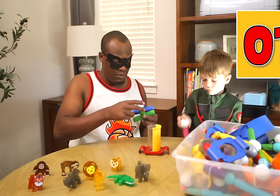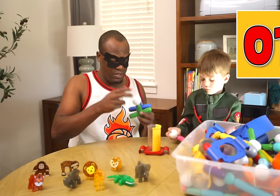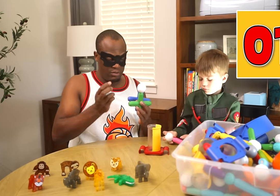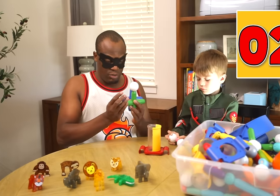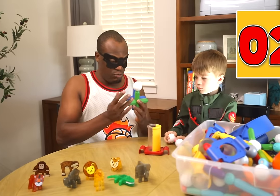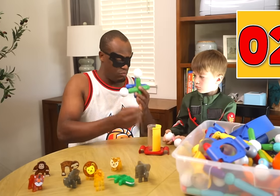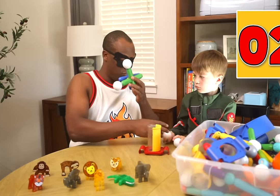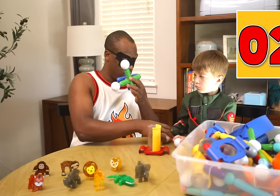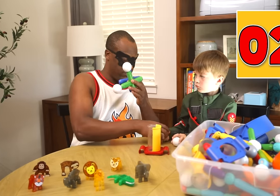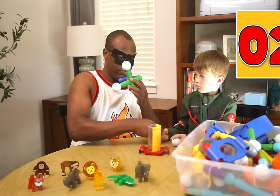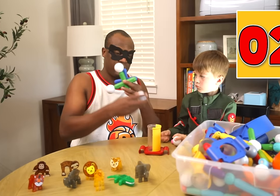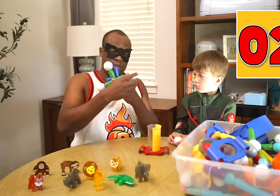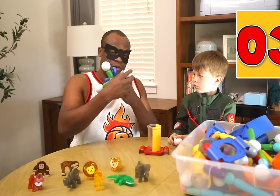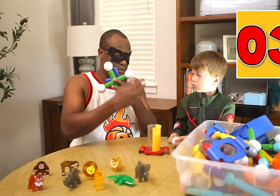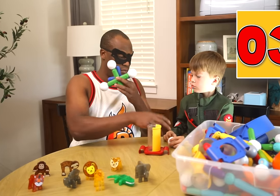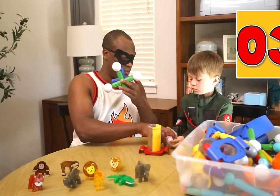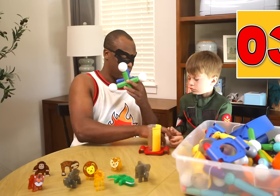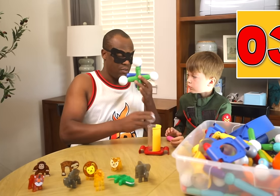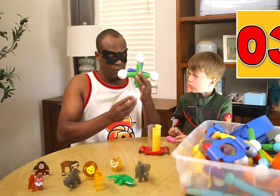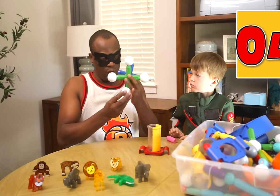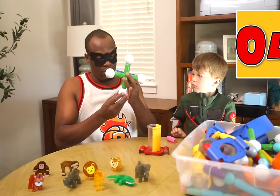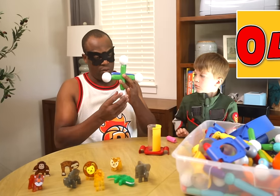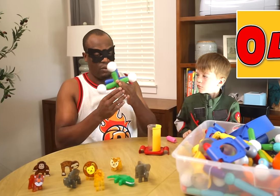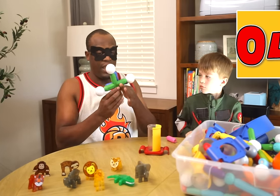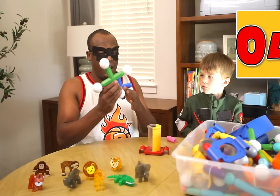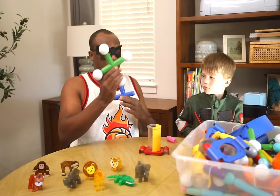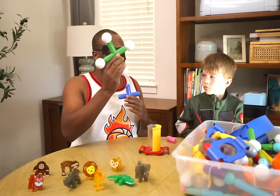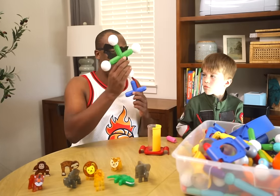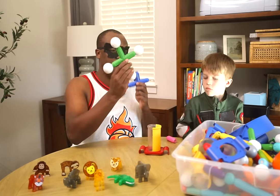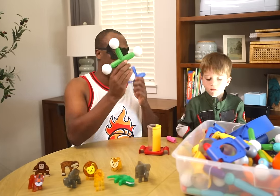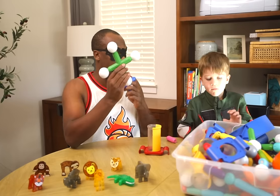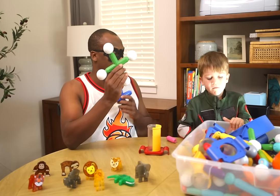One, two, three, four. Okay, I'm gonna need four more.